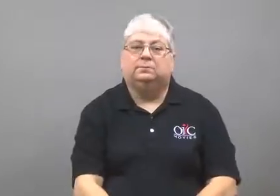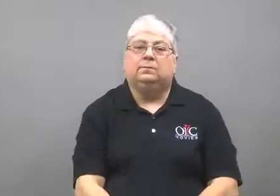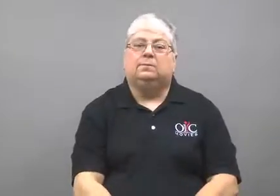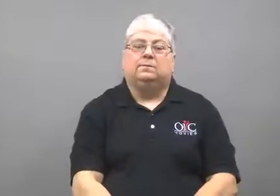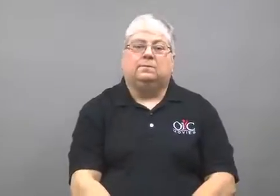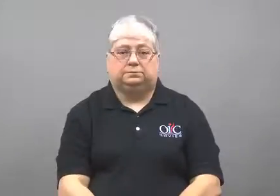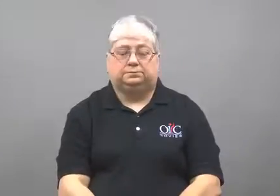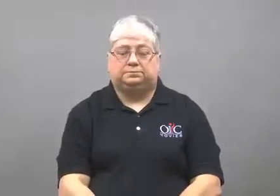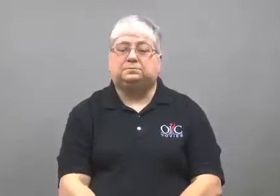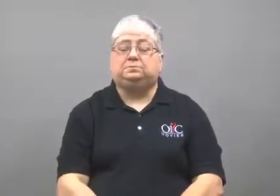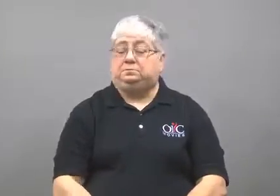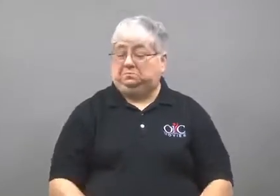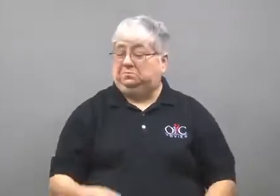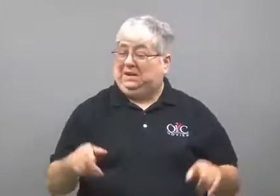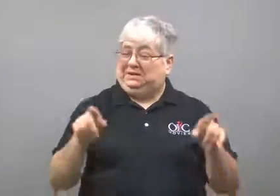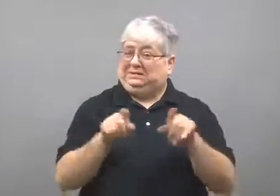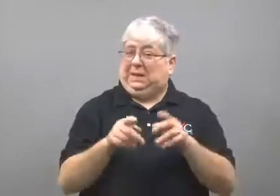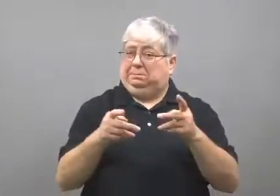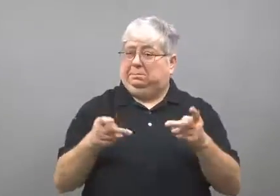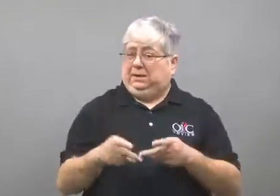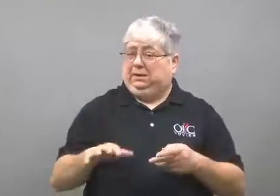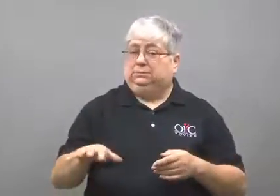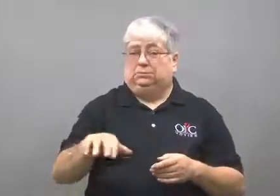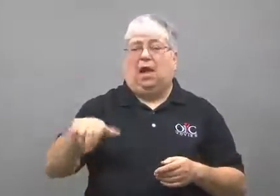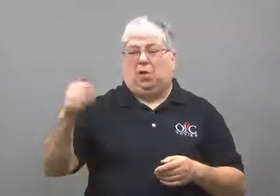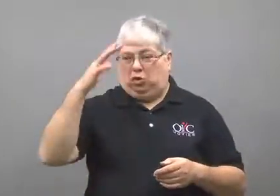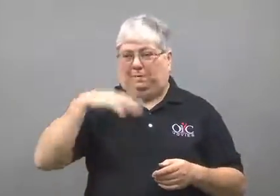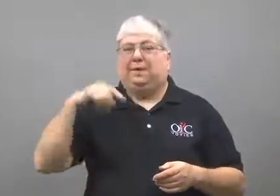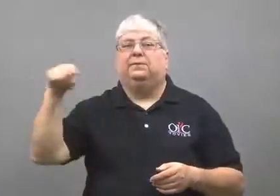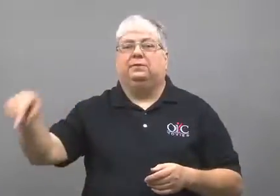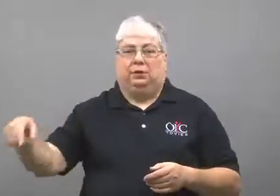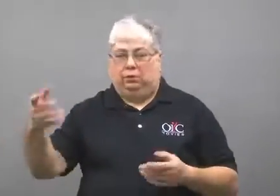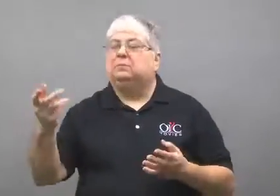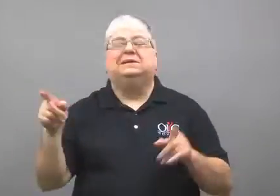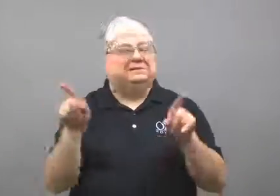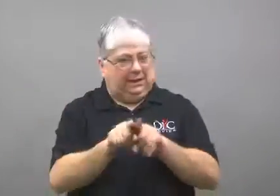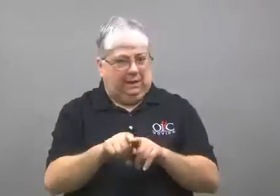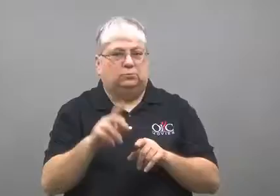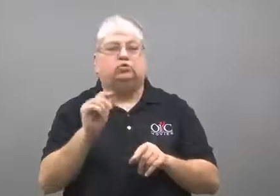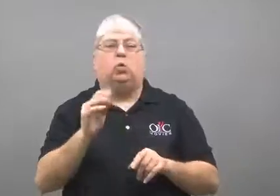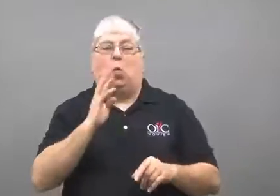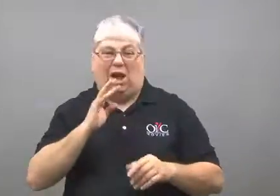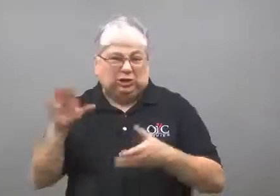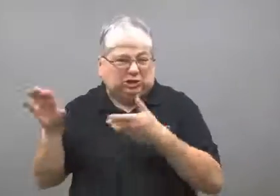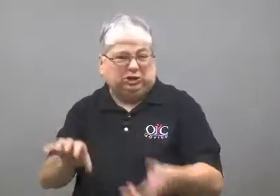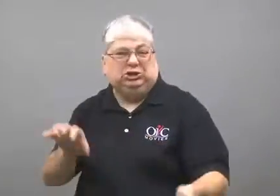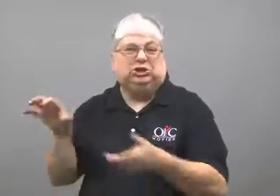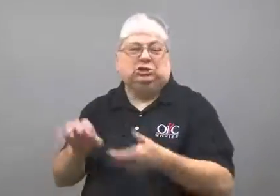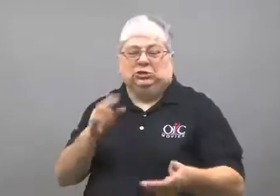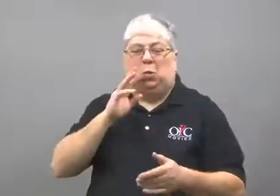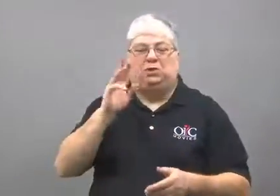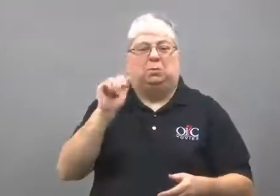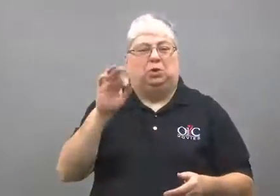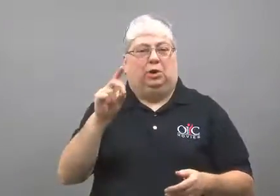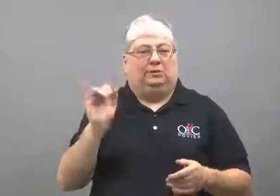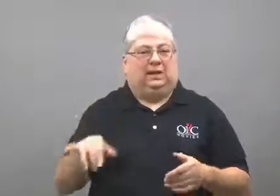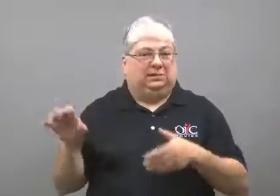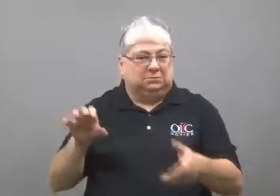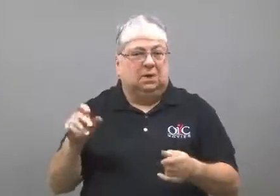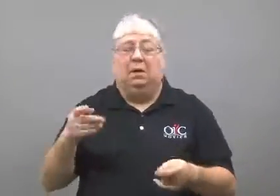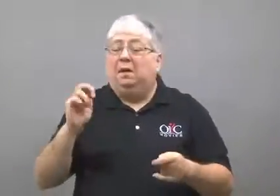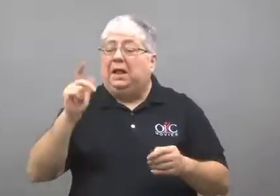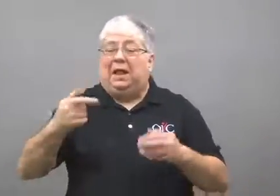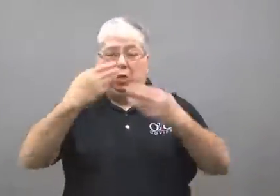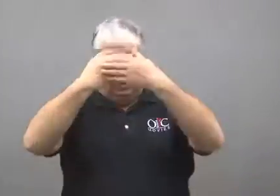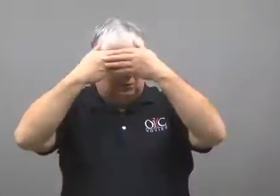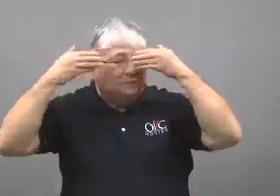Another man in the same facility was also waterboarded.